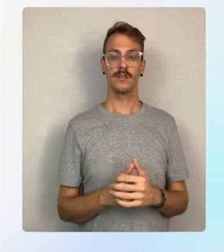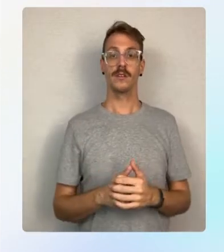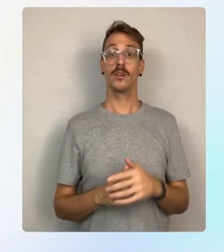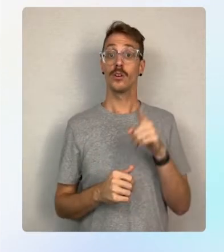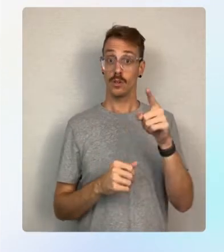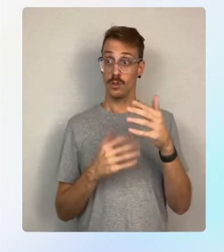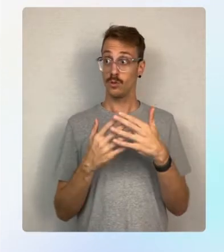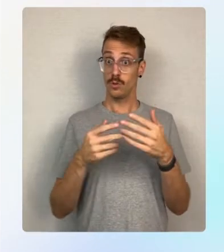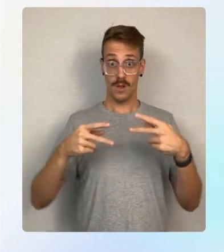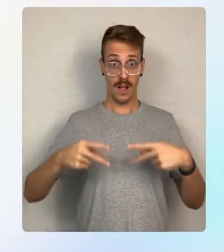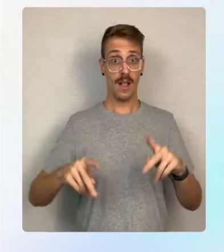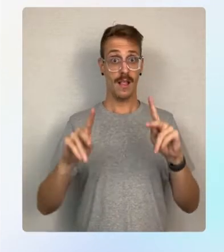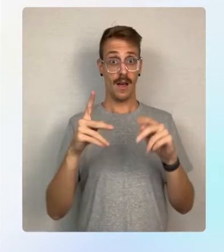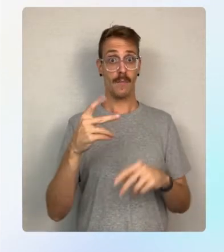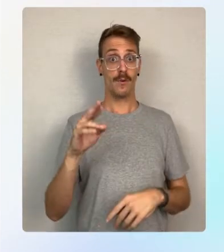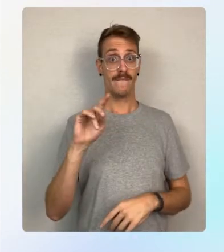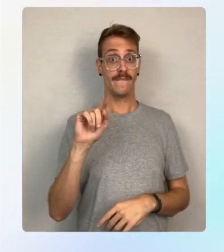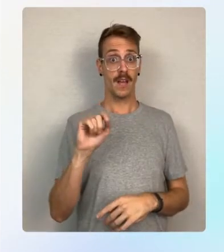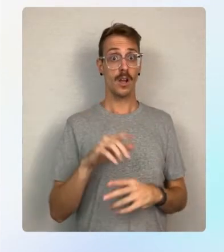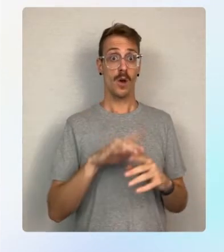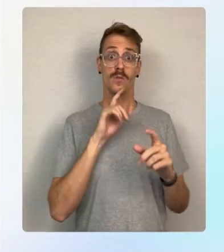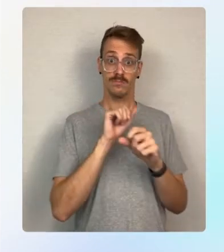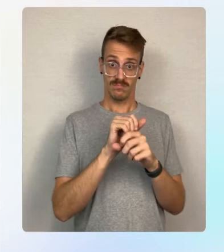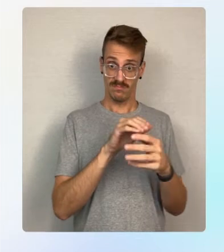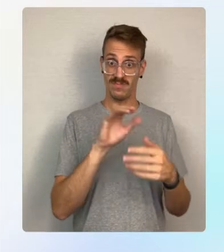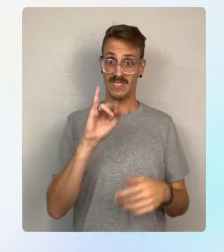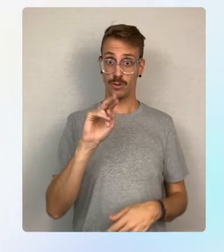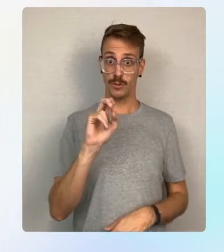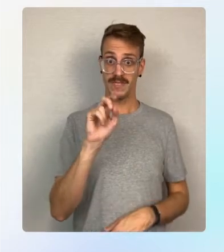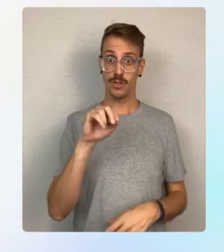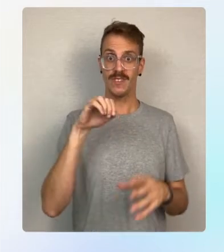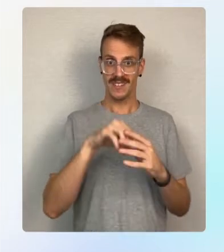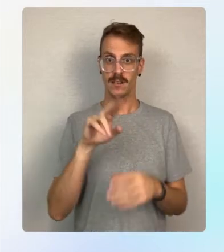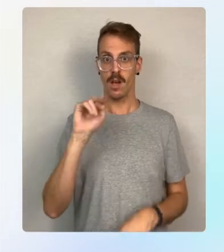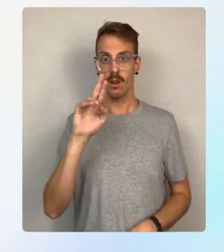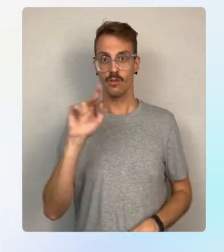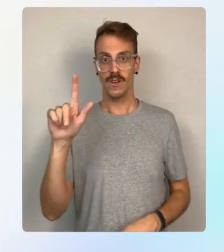To enable Perfetto instrumentation in Unreal or Unity,